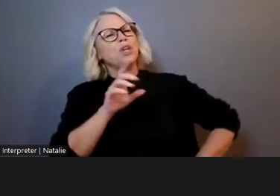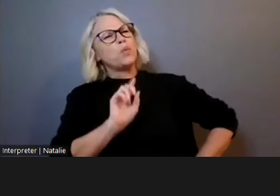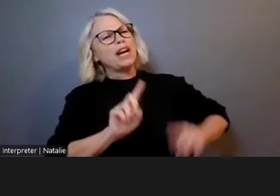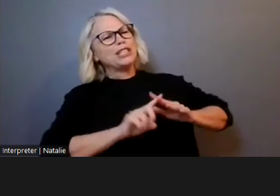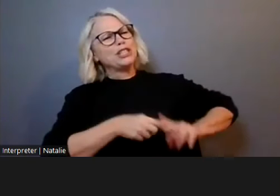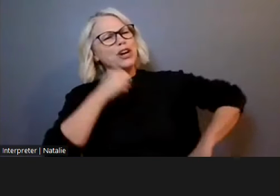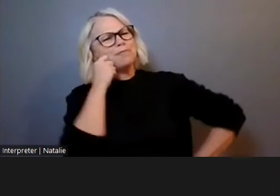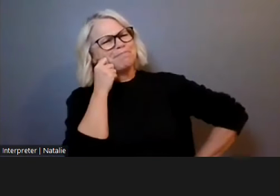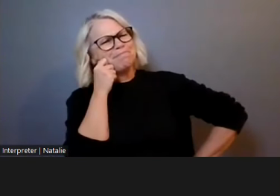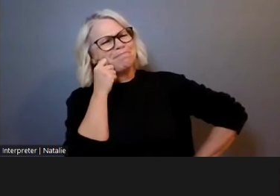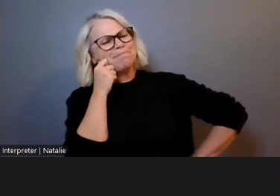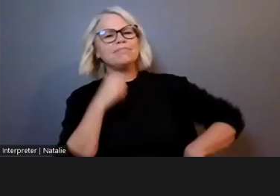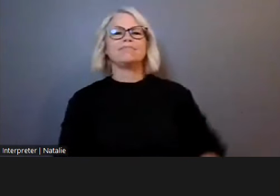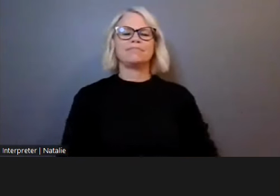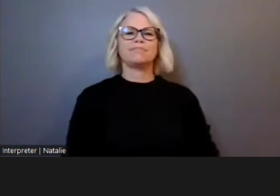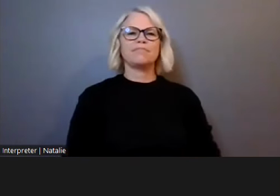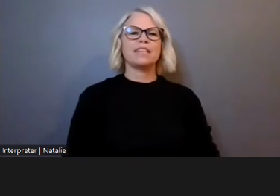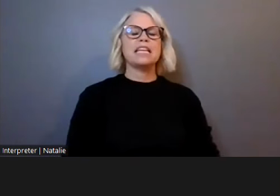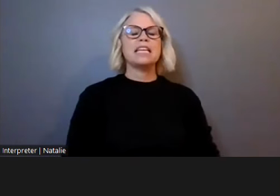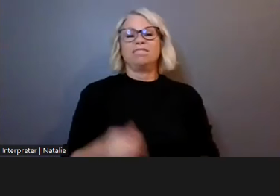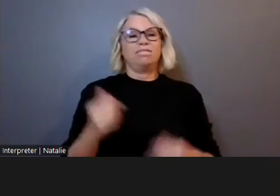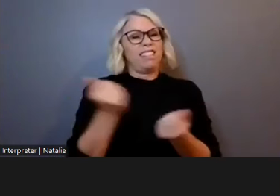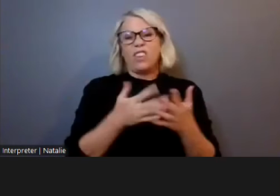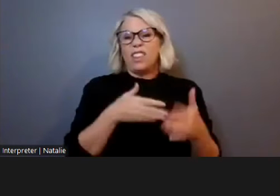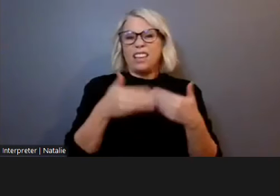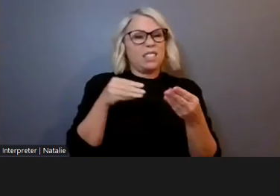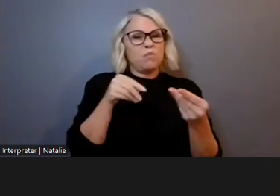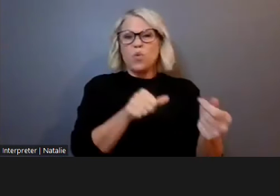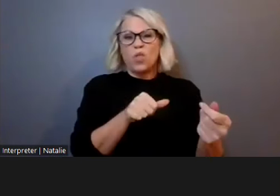No, everything is going smooth.